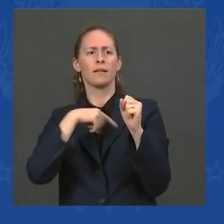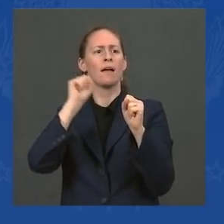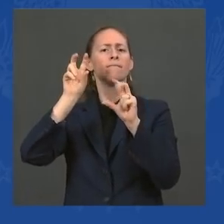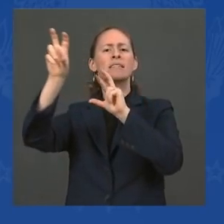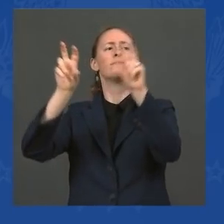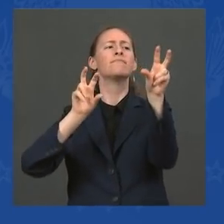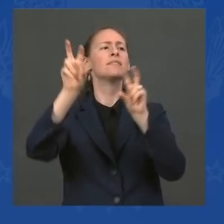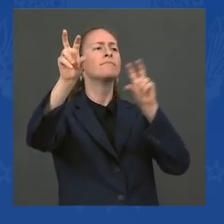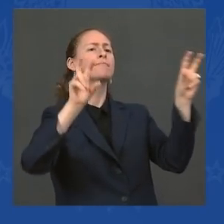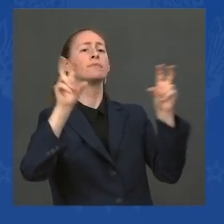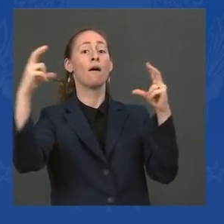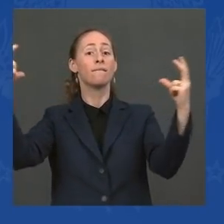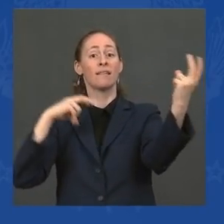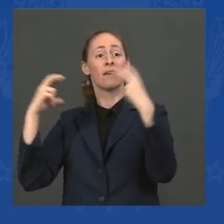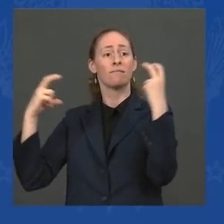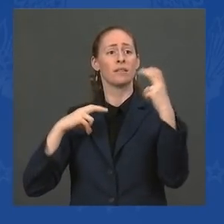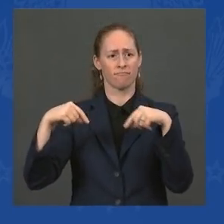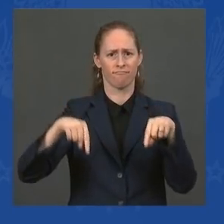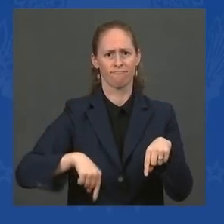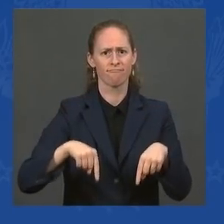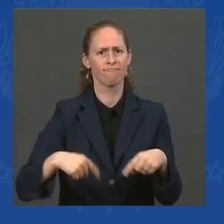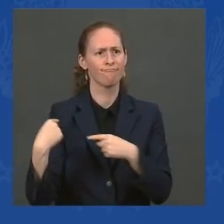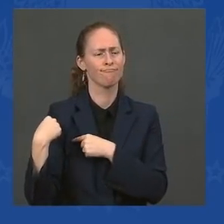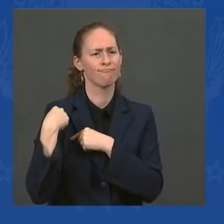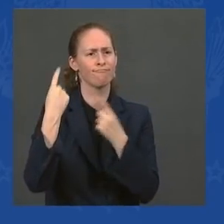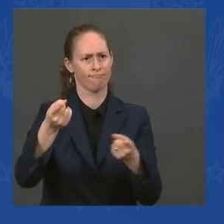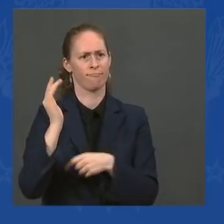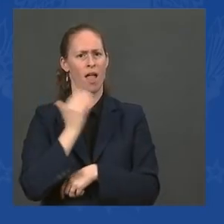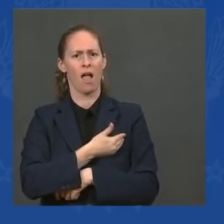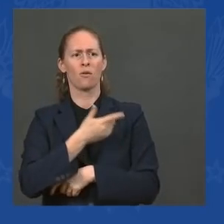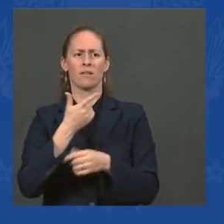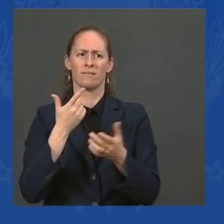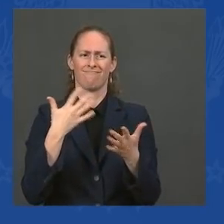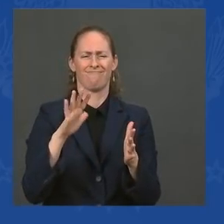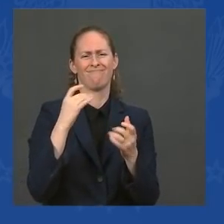And that's why the United States is the financial rock the world looks to and trusts.